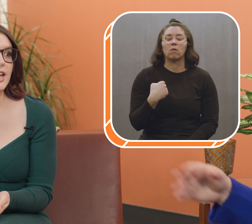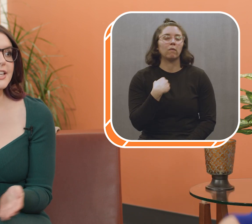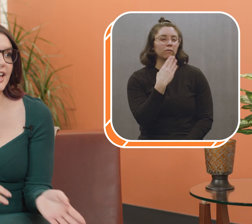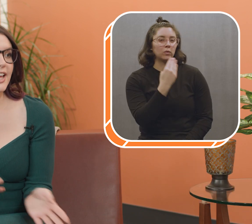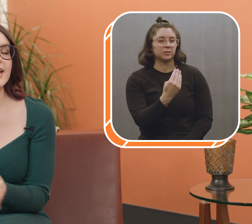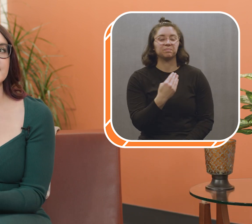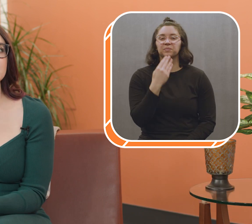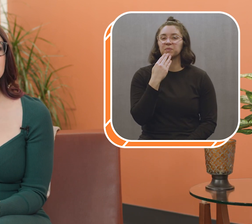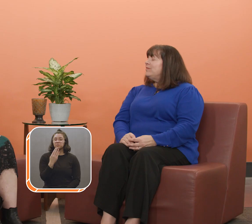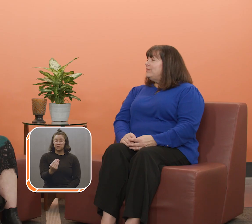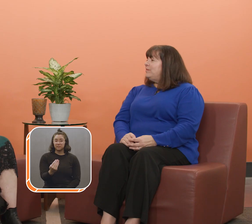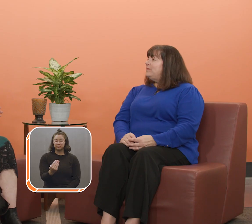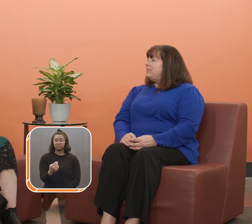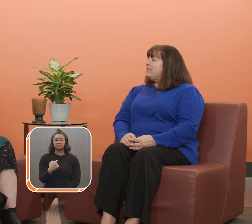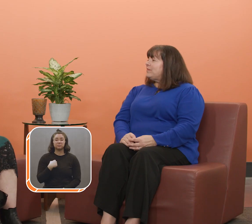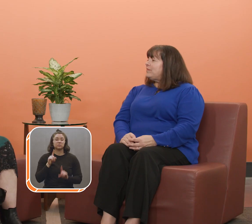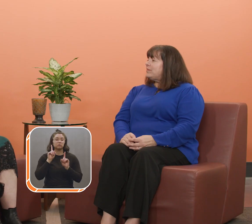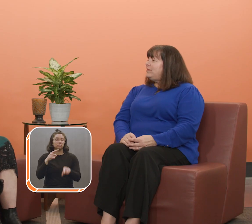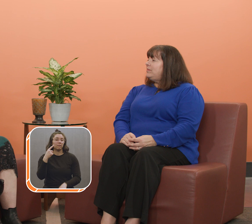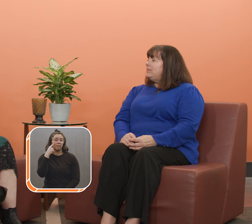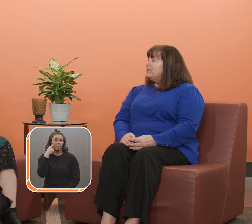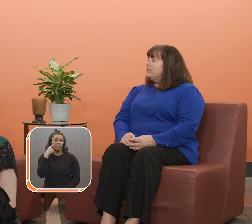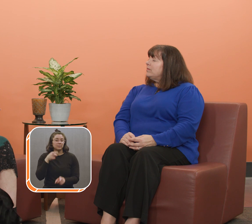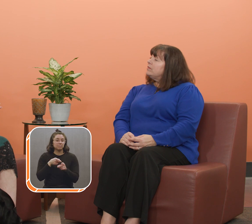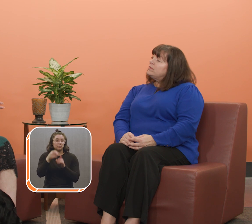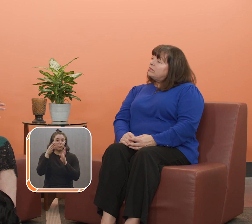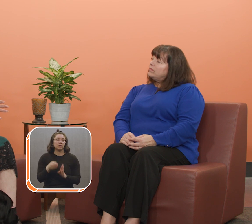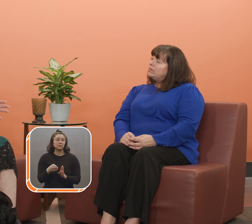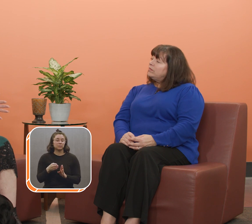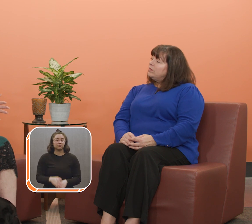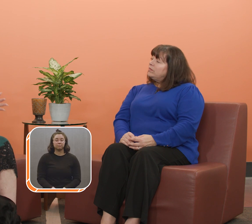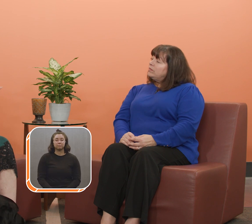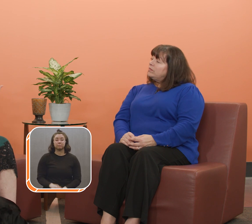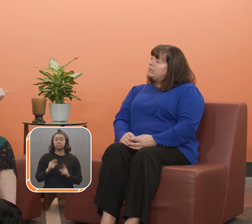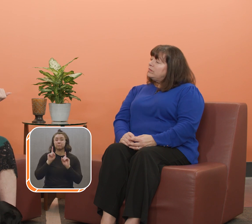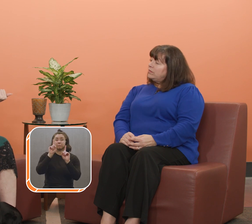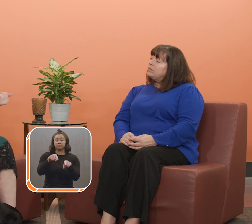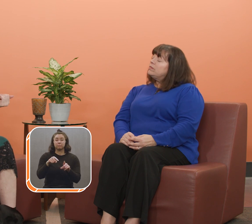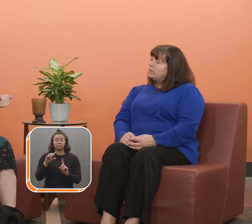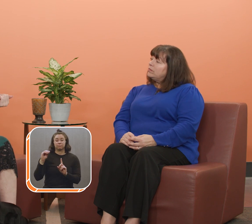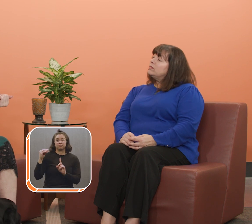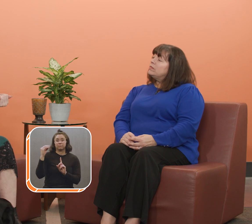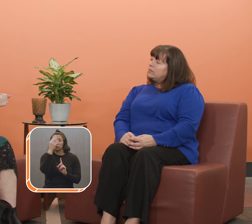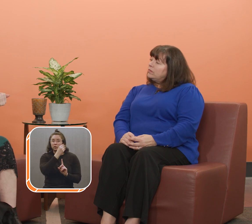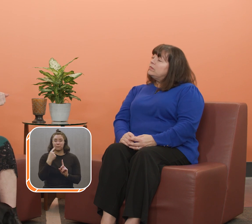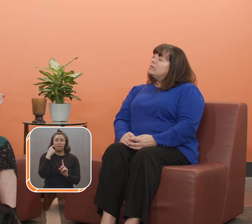Yeah, and I went to a retina specialist, and they took all these photos of my retina.